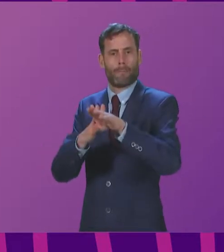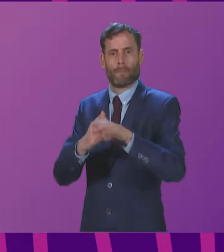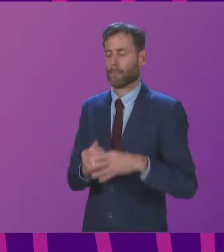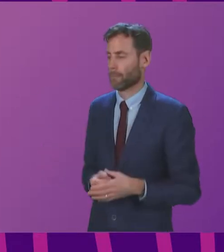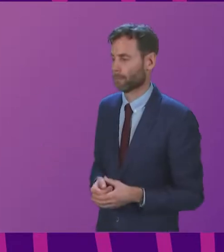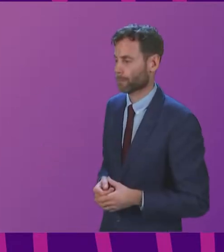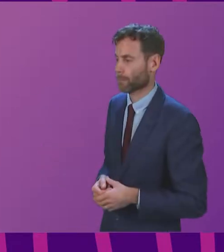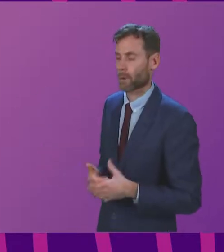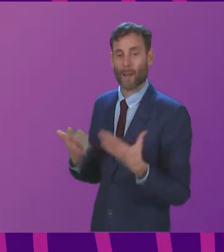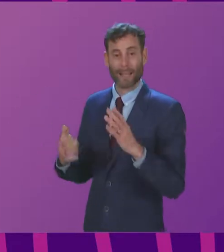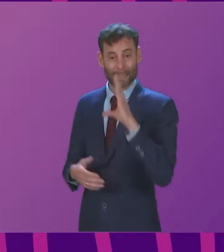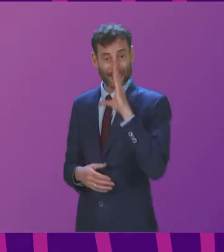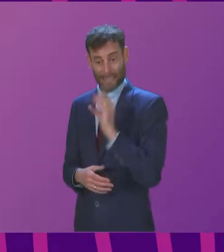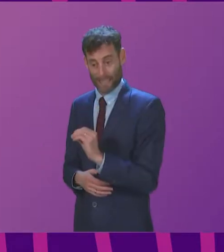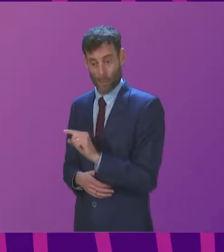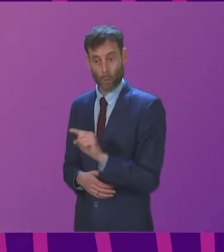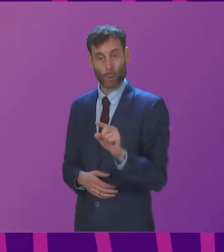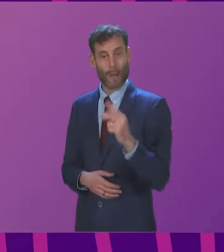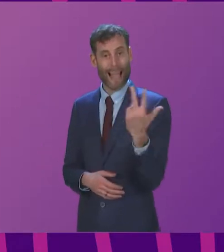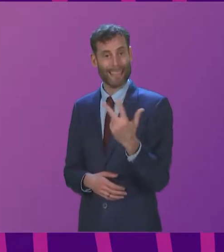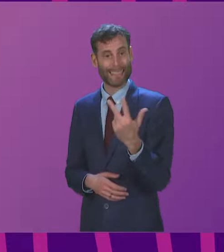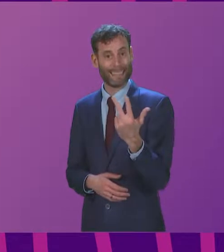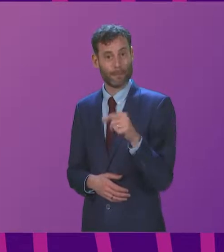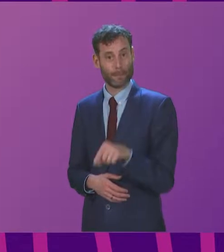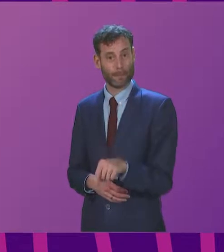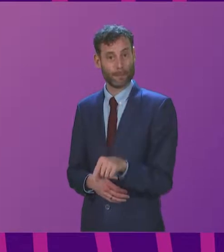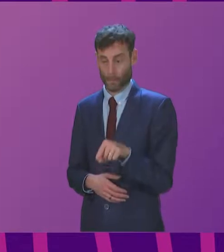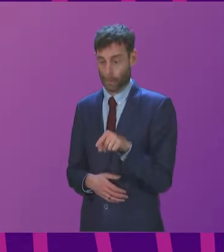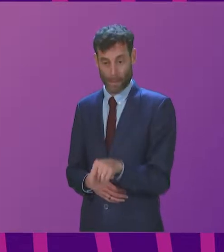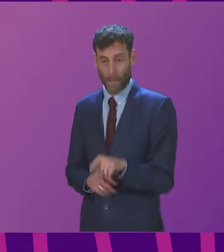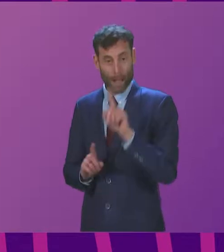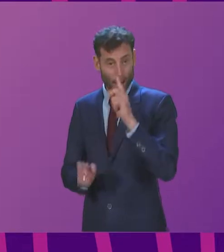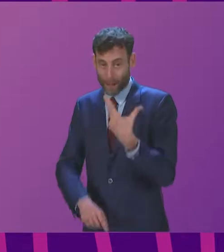zero to 18-year-olds—those who are not included in the Covid vaccination scheme—and within that,